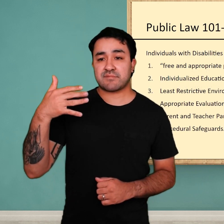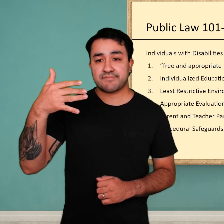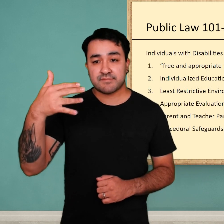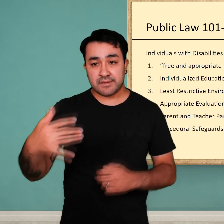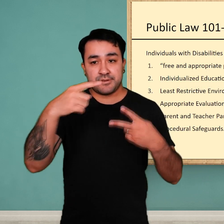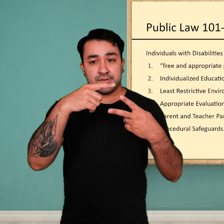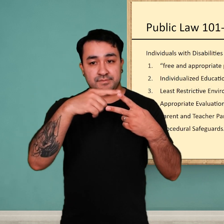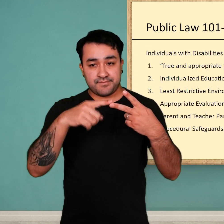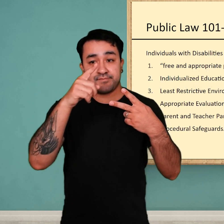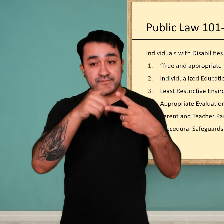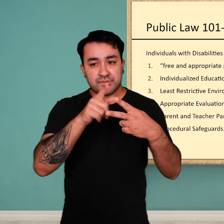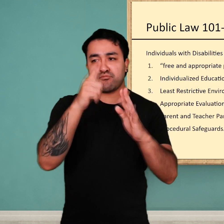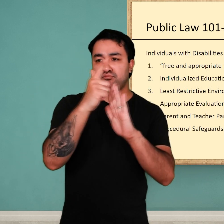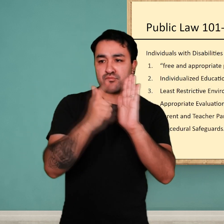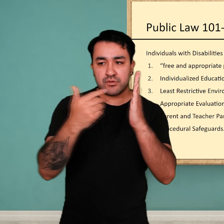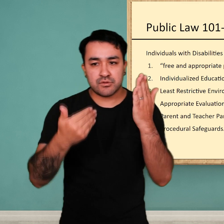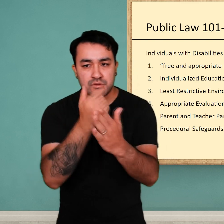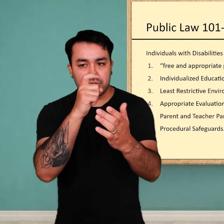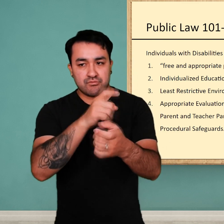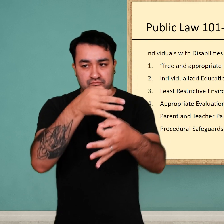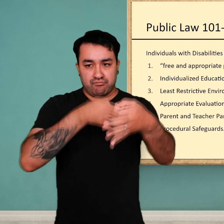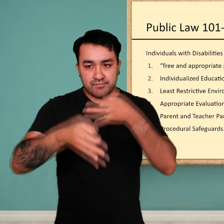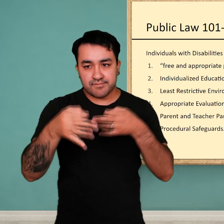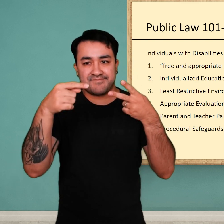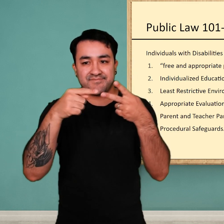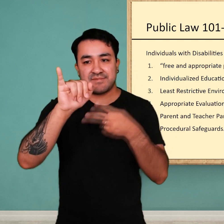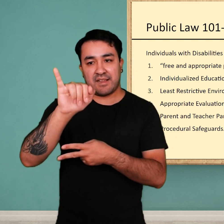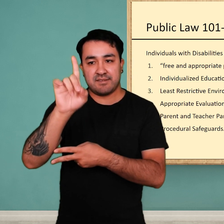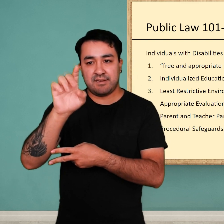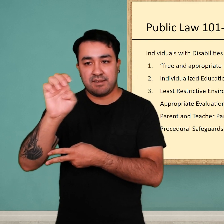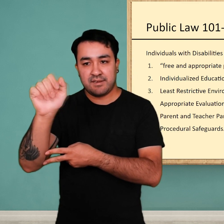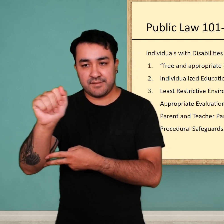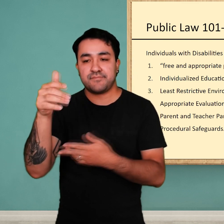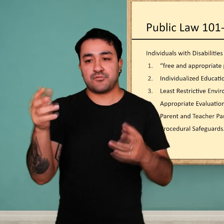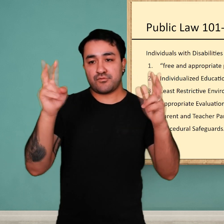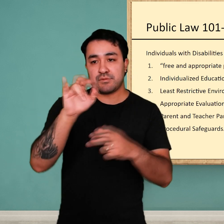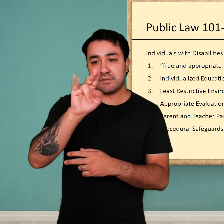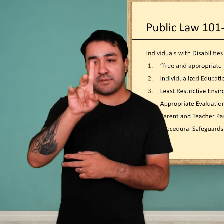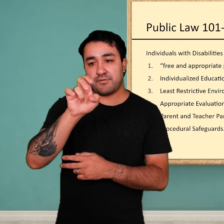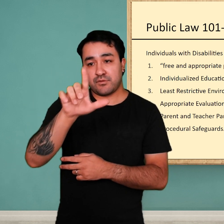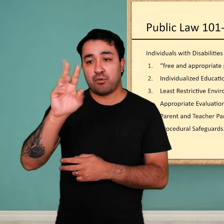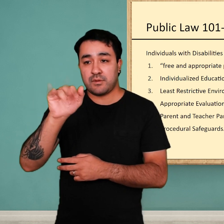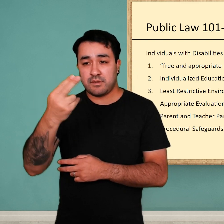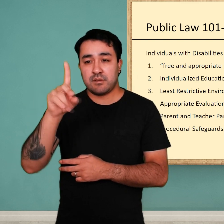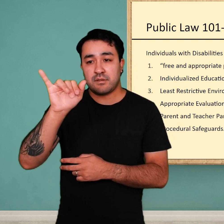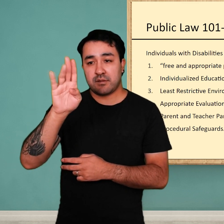This law was later replaced with the Individuals with Disabilities Education Act. This law